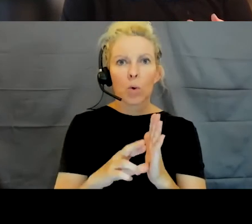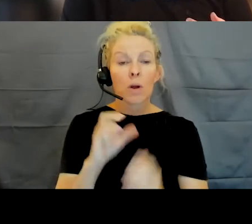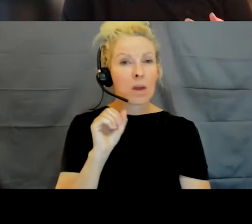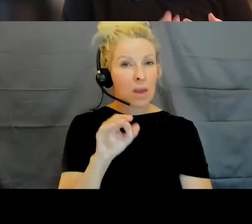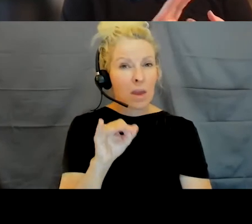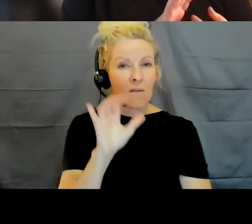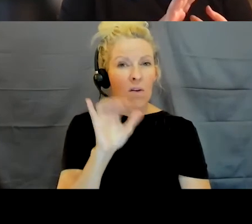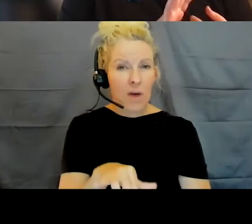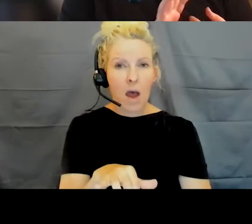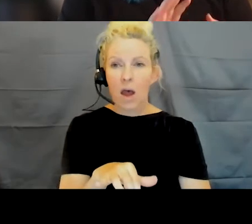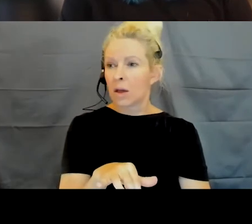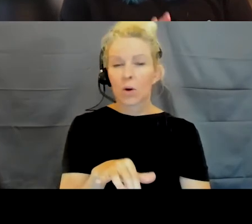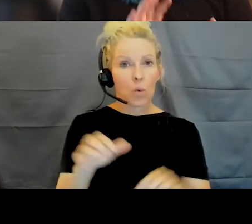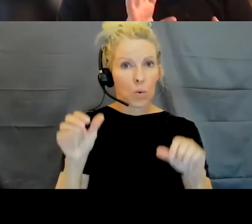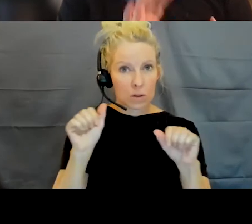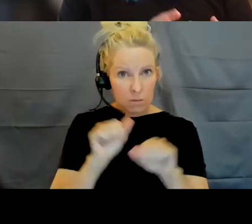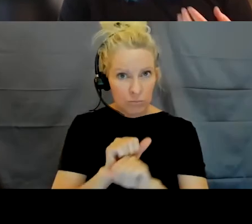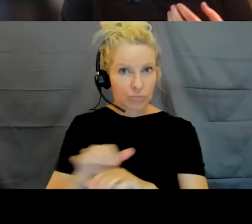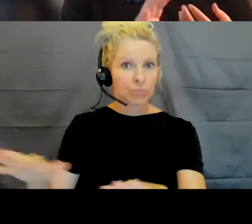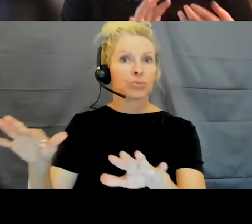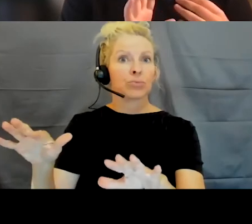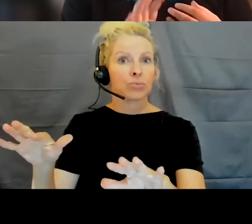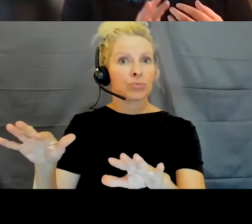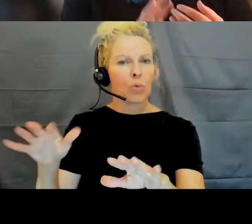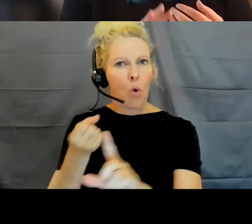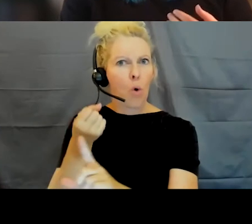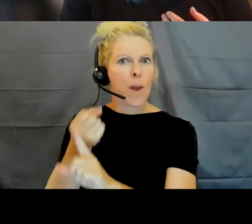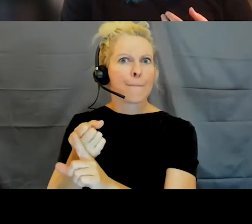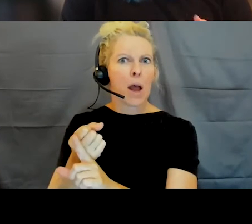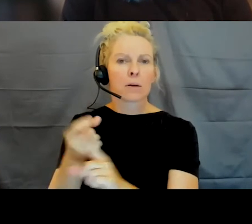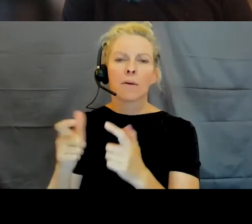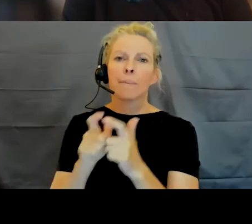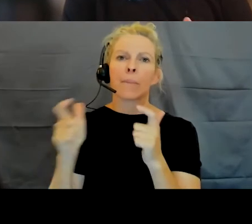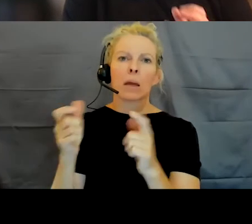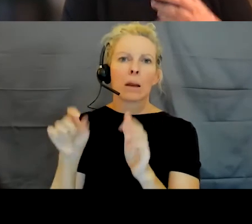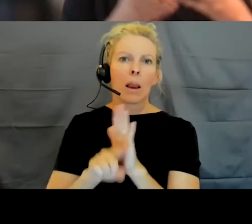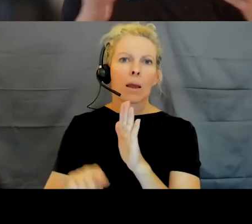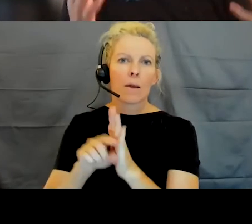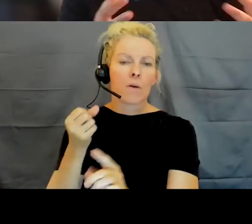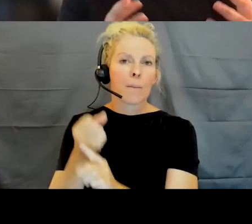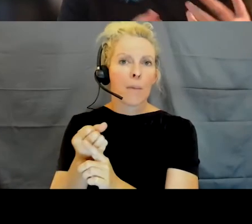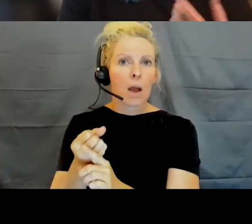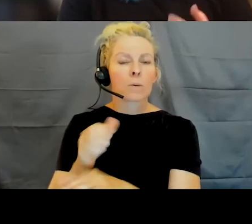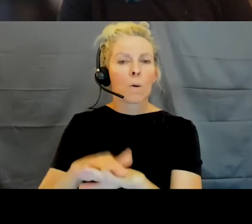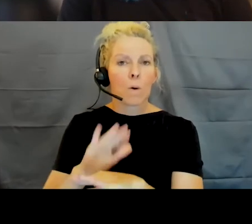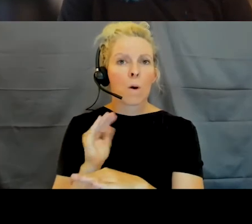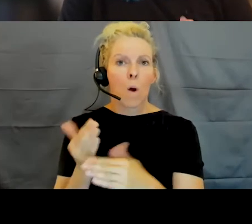production, this would have a huge impact, very big negative impact on our end users, especially,